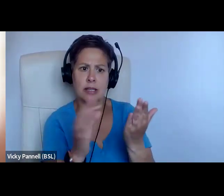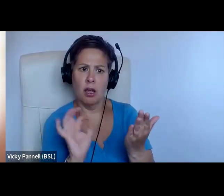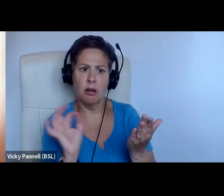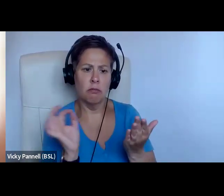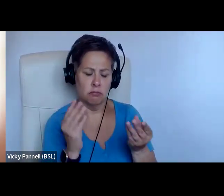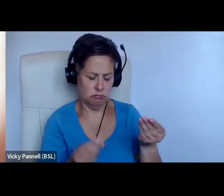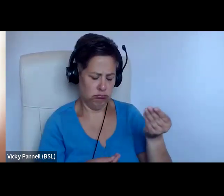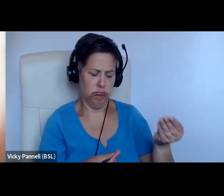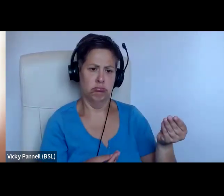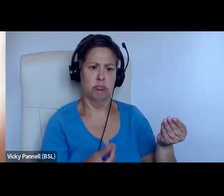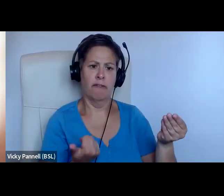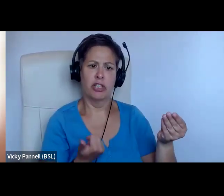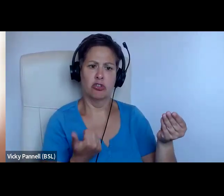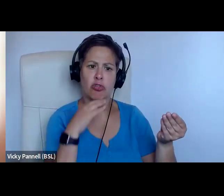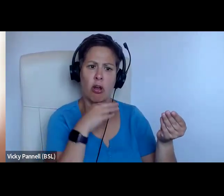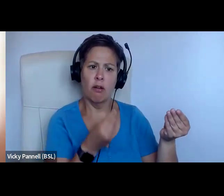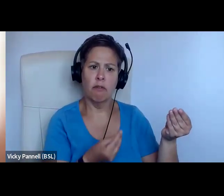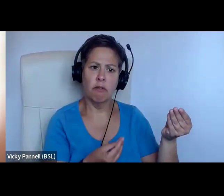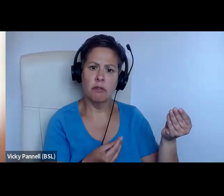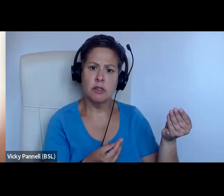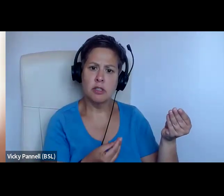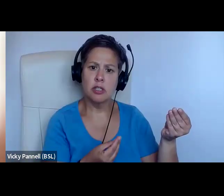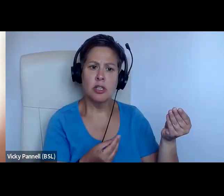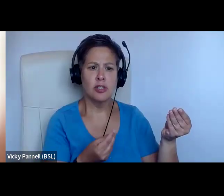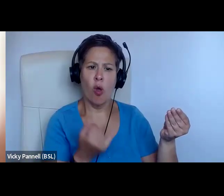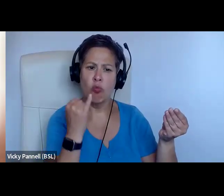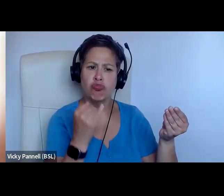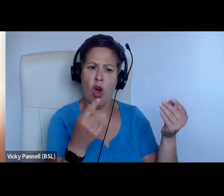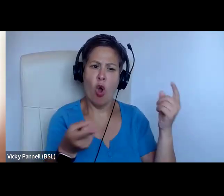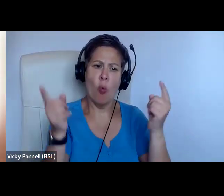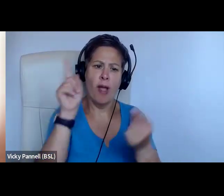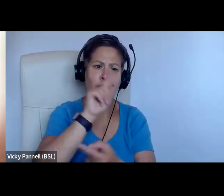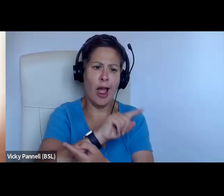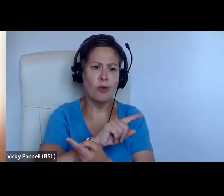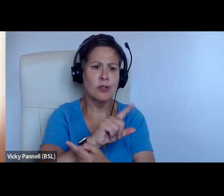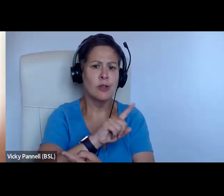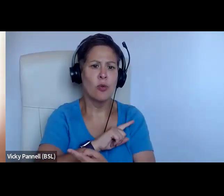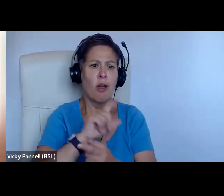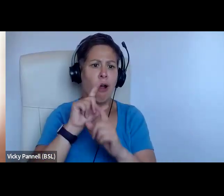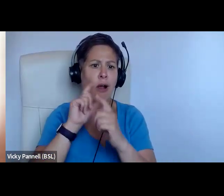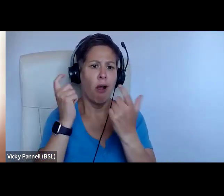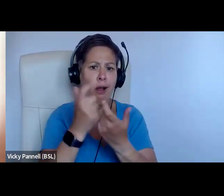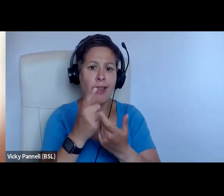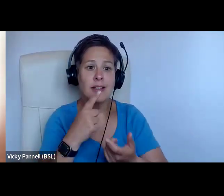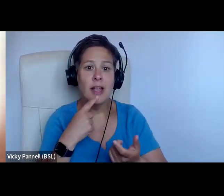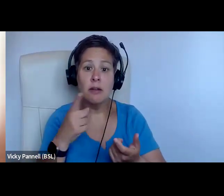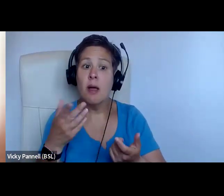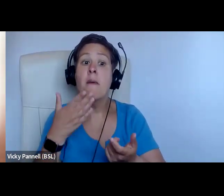through the use of focus groups and surveys across the target demographics. So there was a real lack of